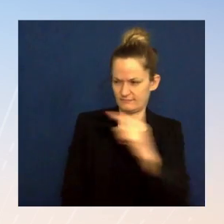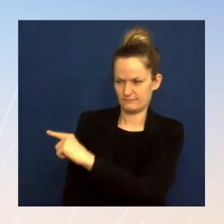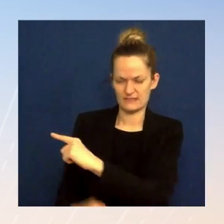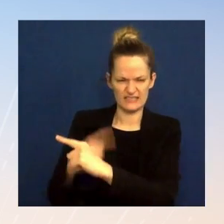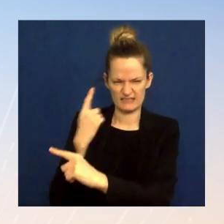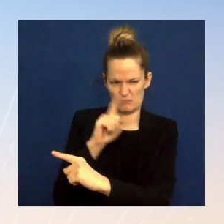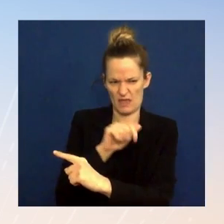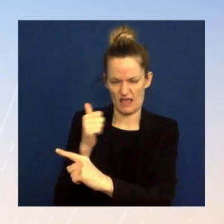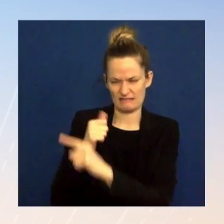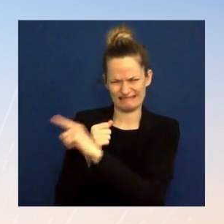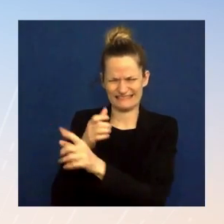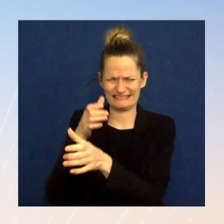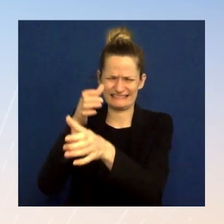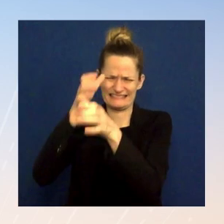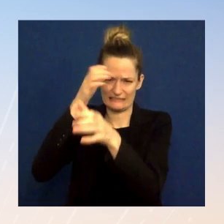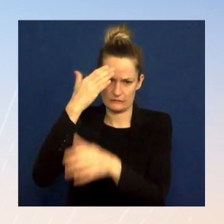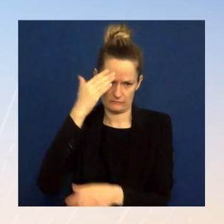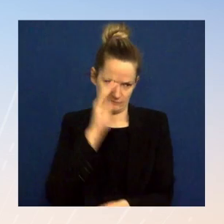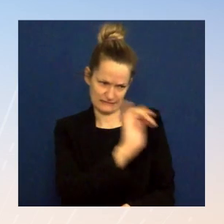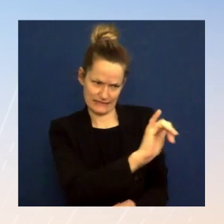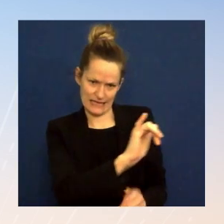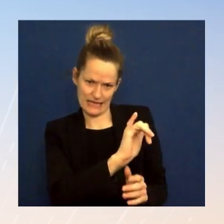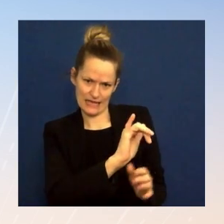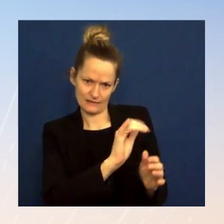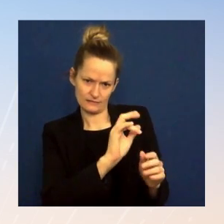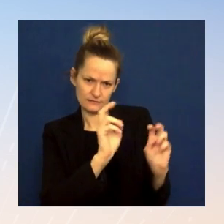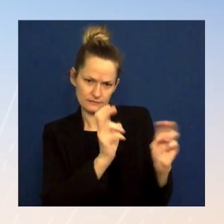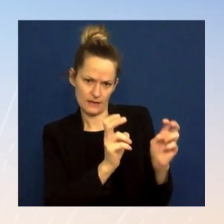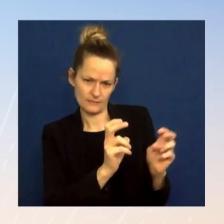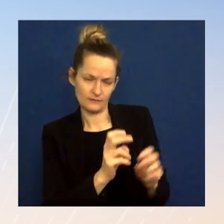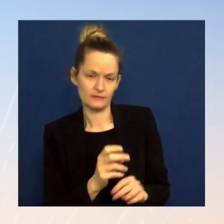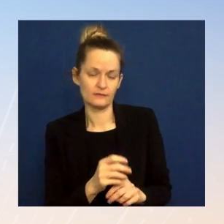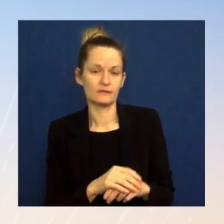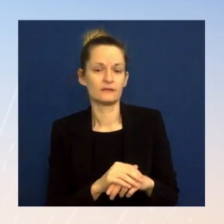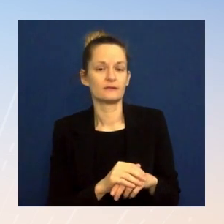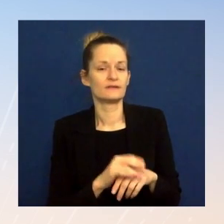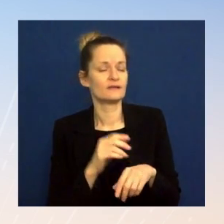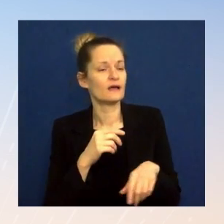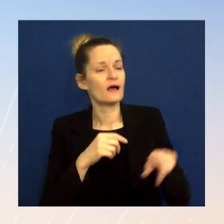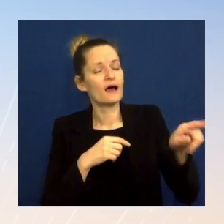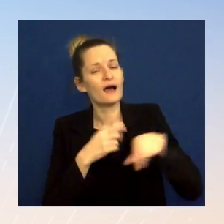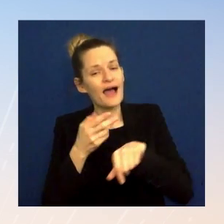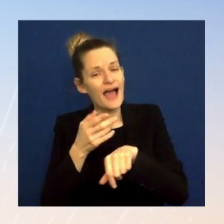On Haiti: Yes, this will be a topic of conversation with other countries at the G20, because what we're dealing with in Haiti